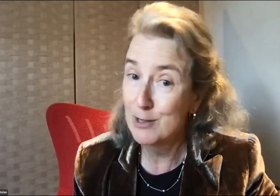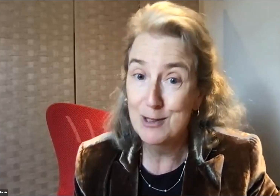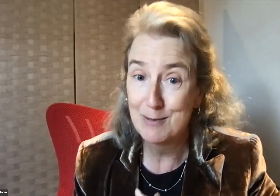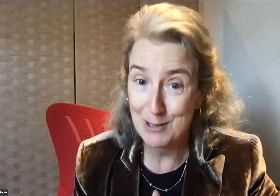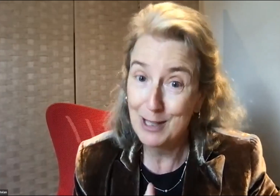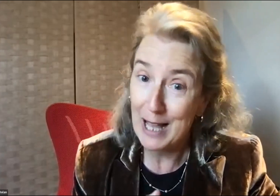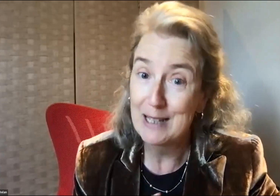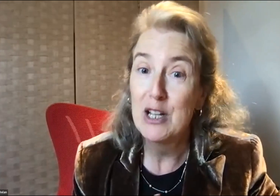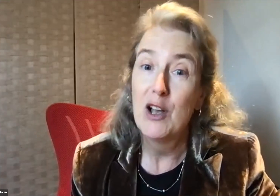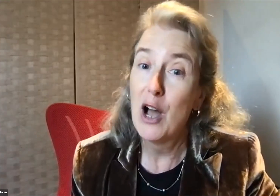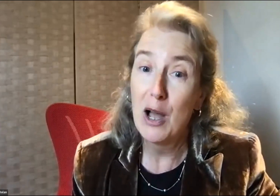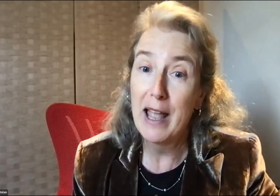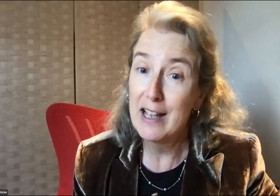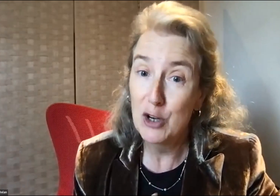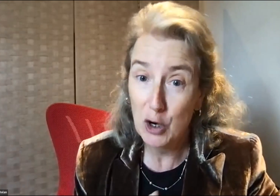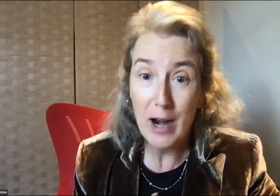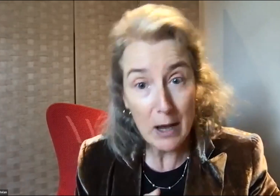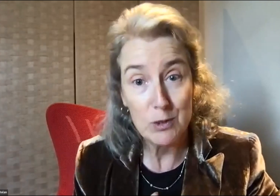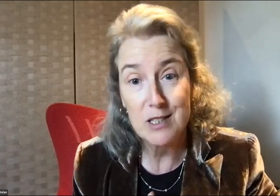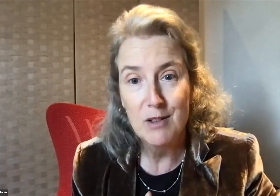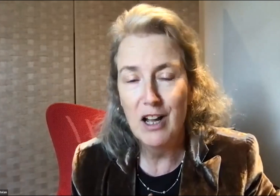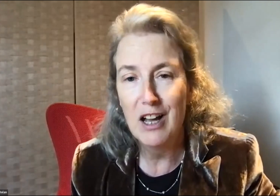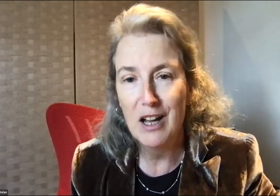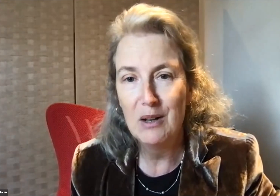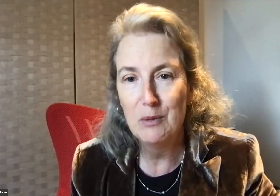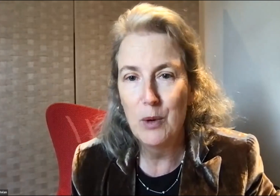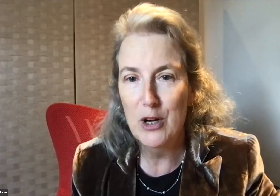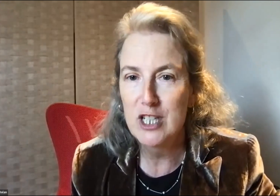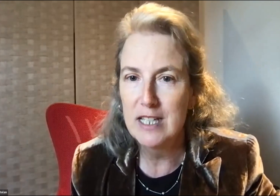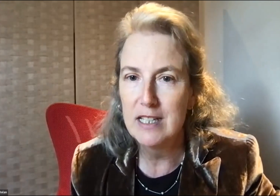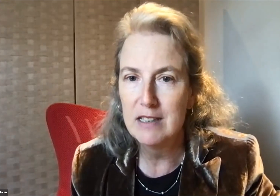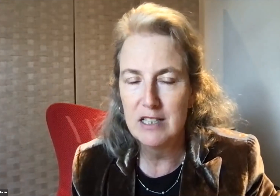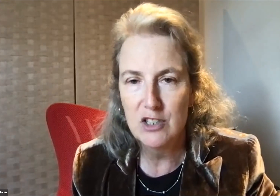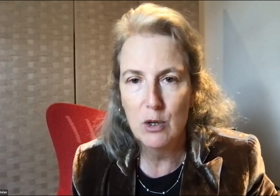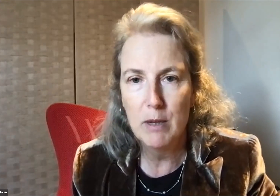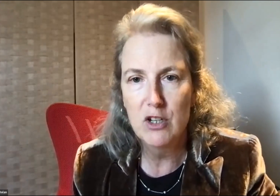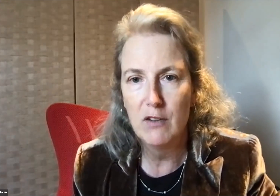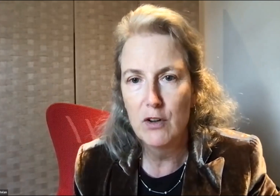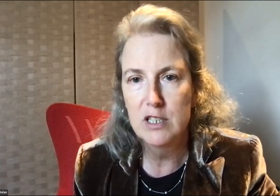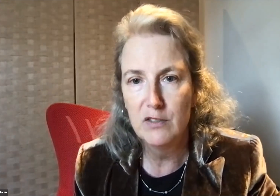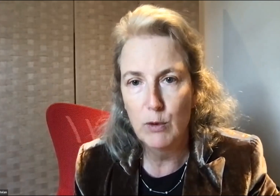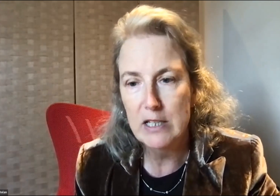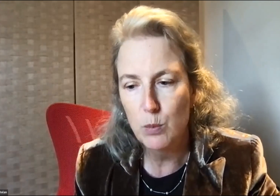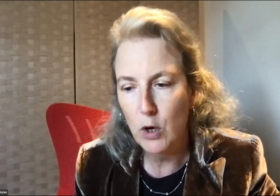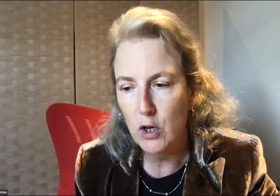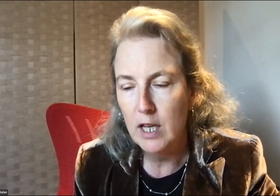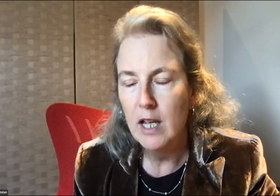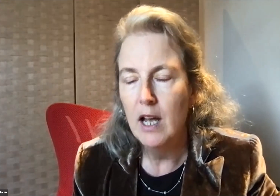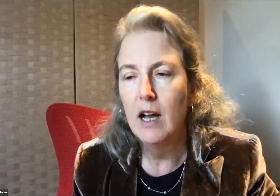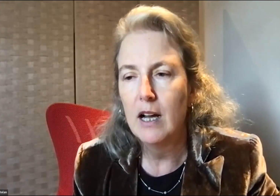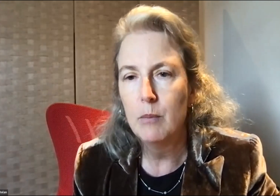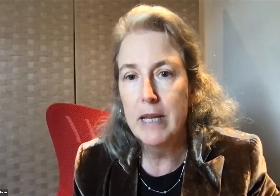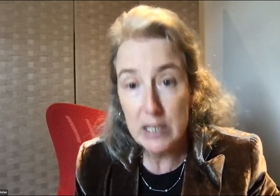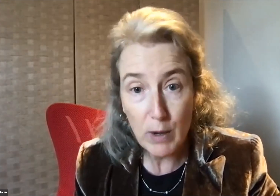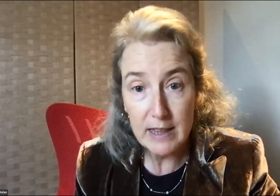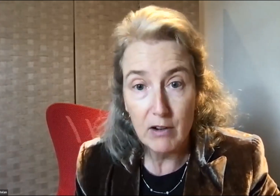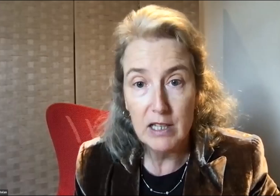Because there's there's a lot and her house where she did so much of her civil rights. work. is right.